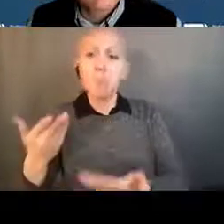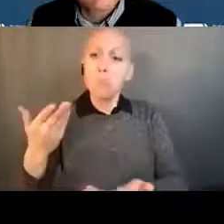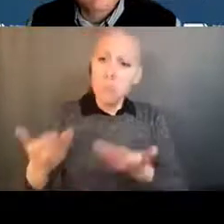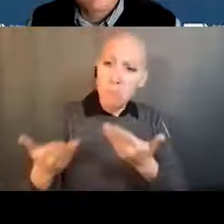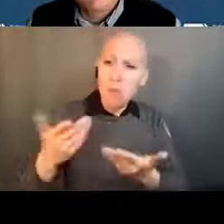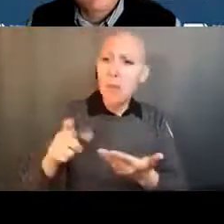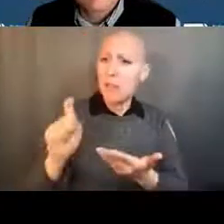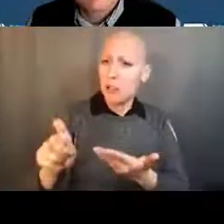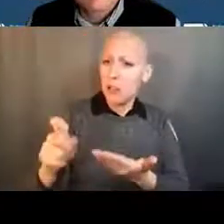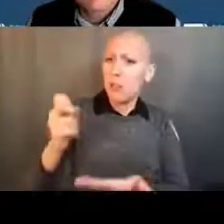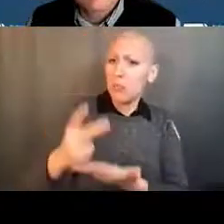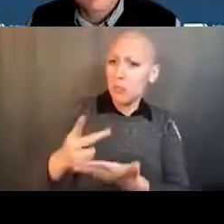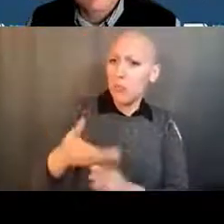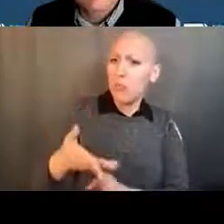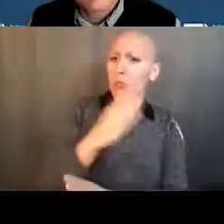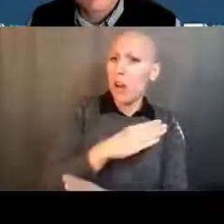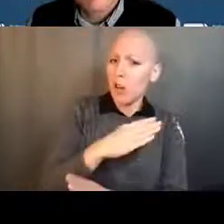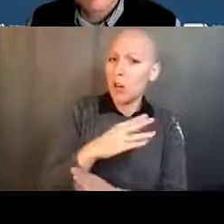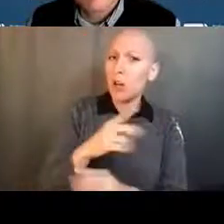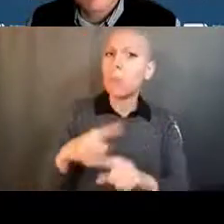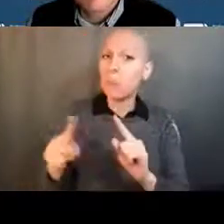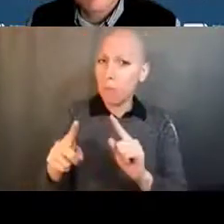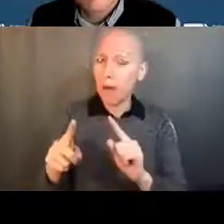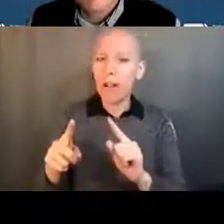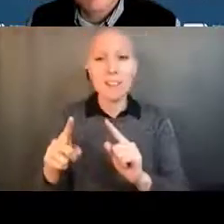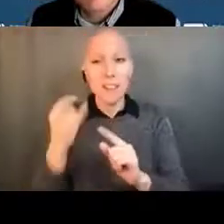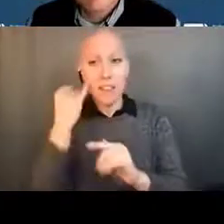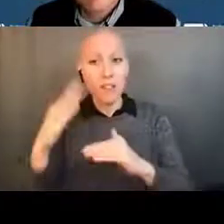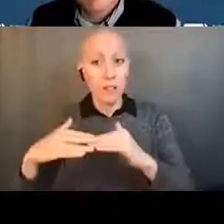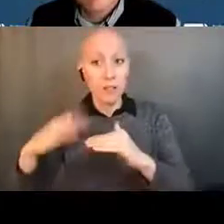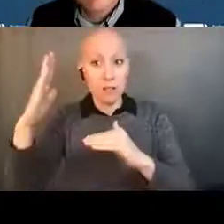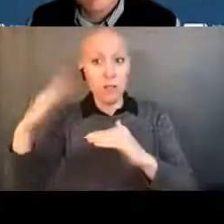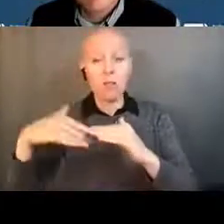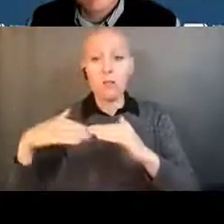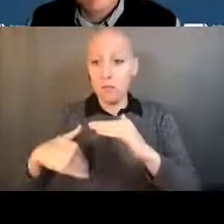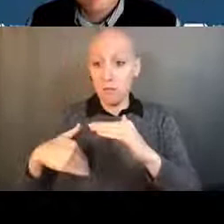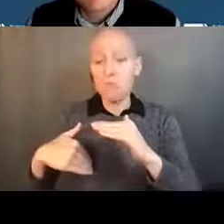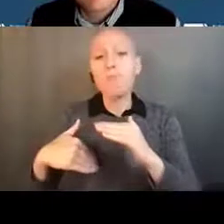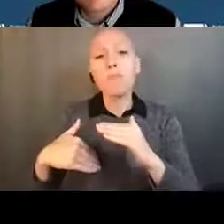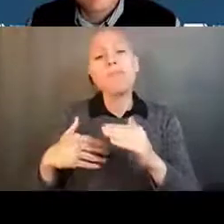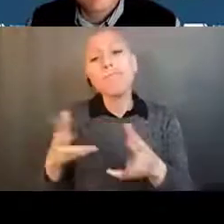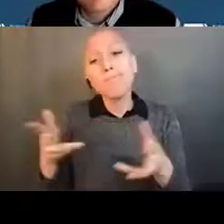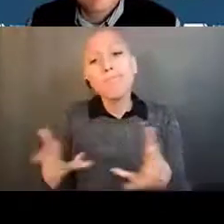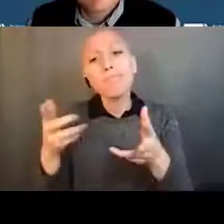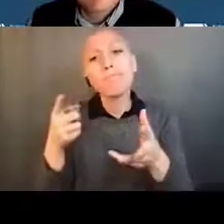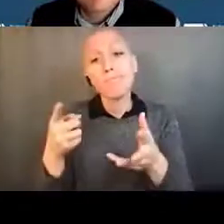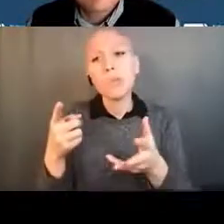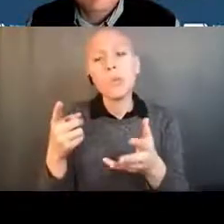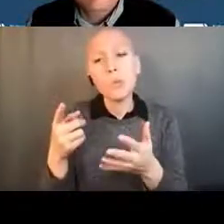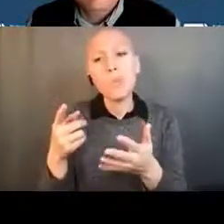or less than that threshold, you would require prior approval and I highly encourage you to visit chapter 8 in the NIH